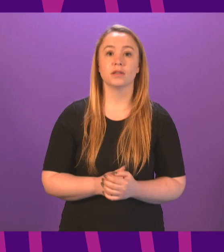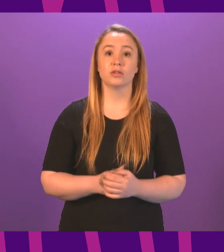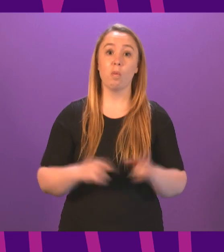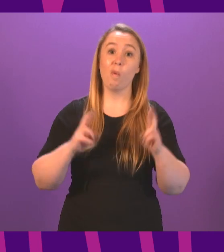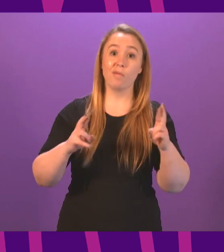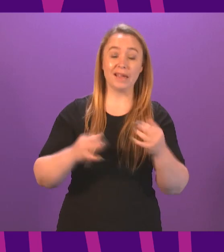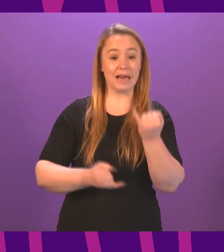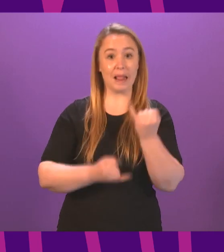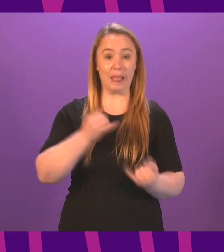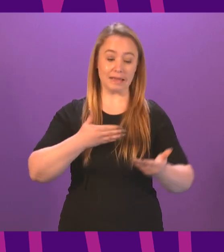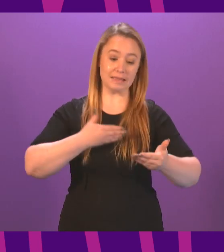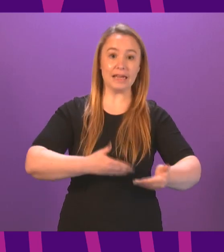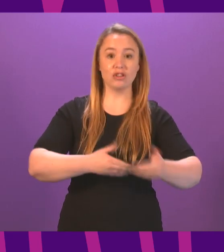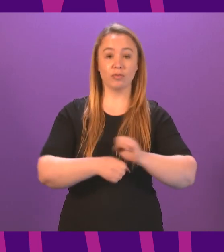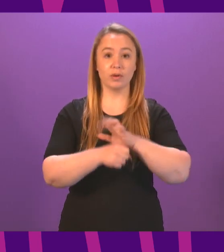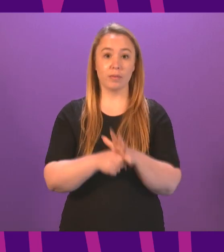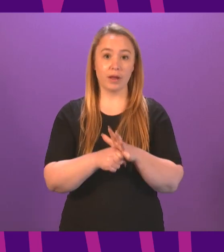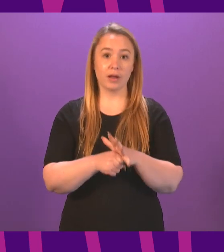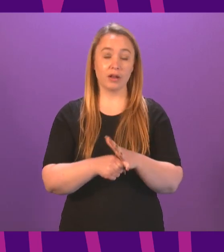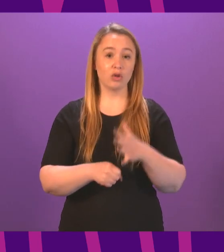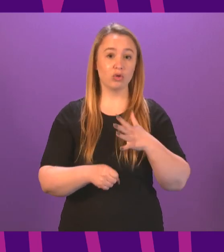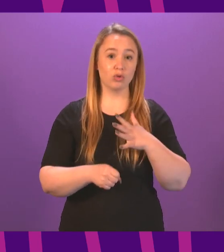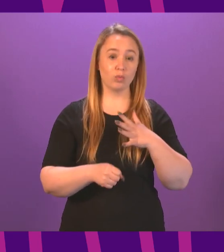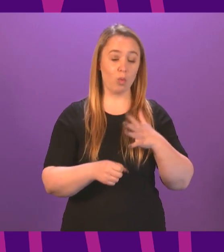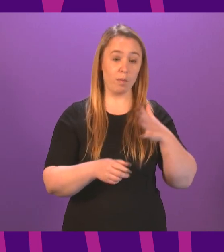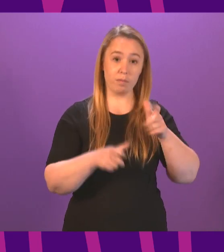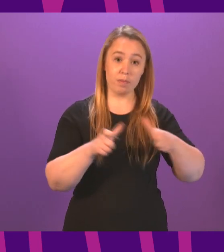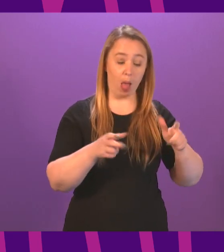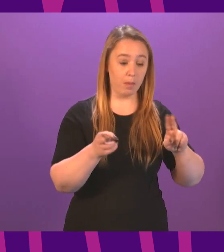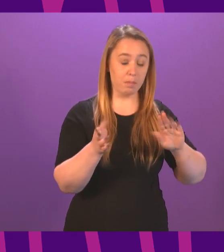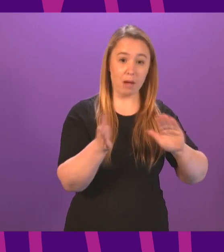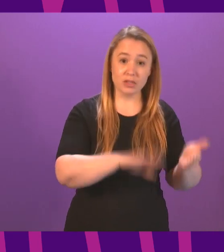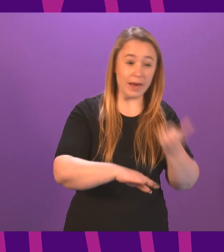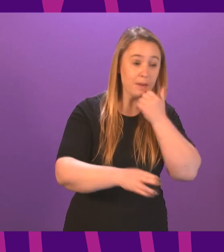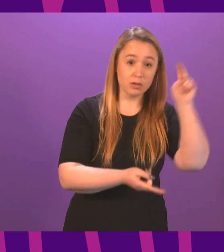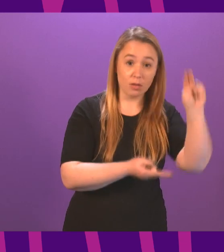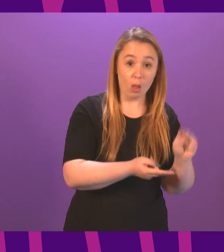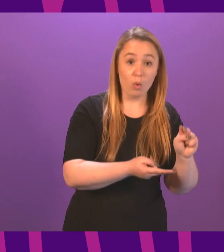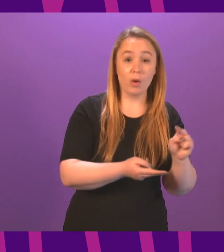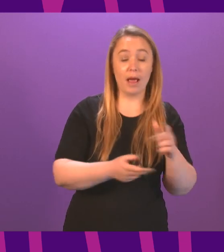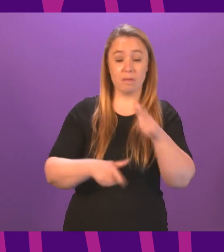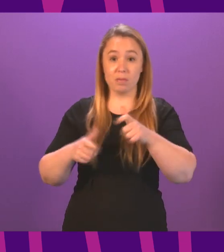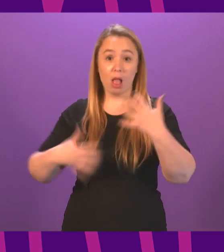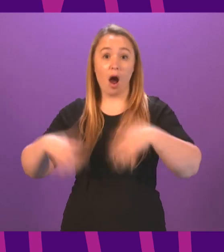lost and as little harm to health—and, indeed, as little harm to the overall economy—as possible.